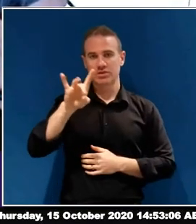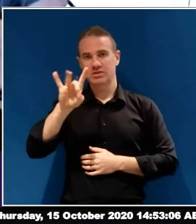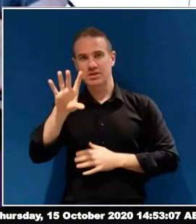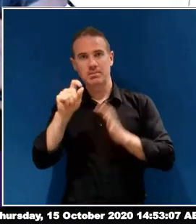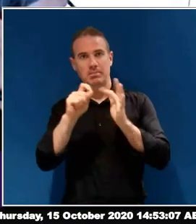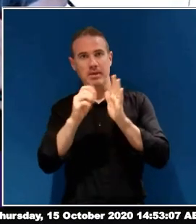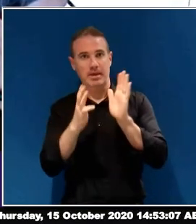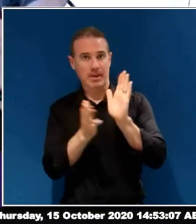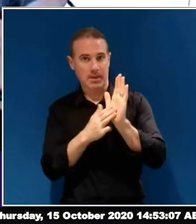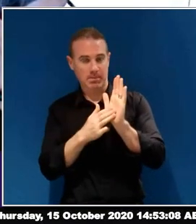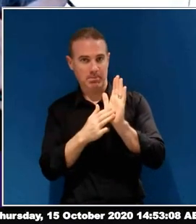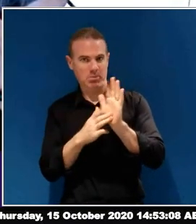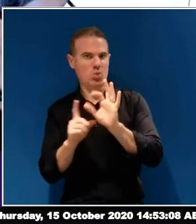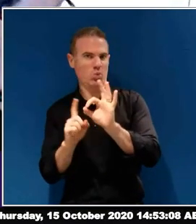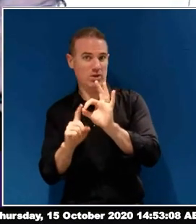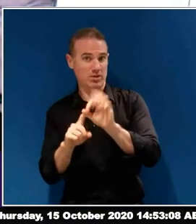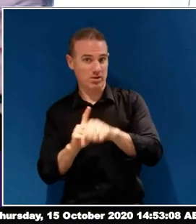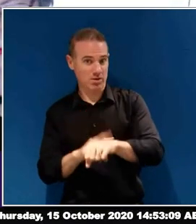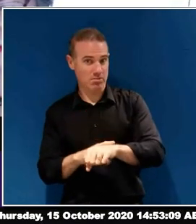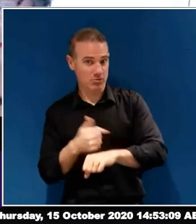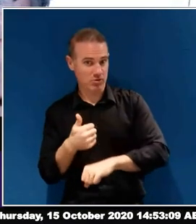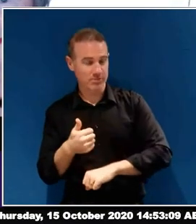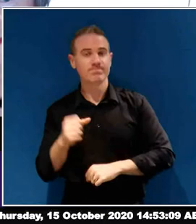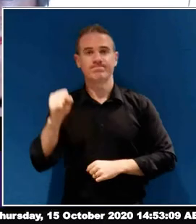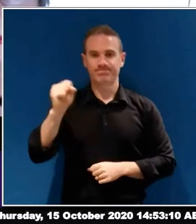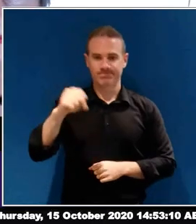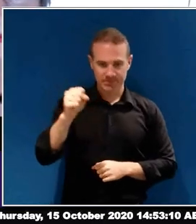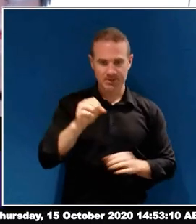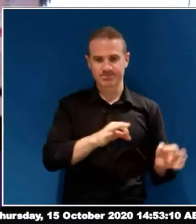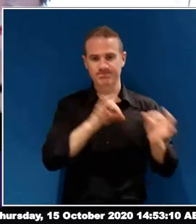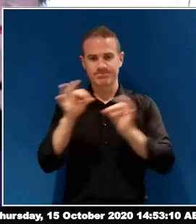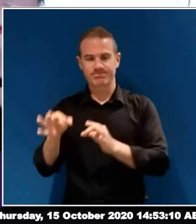We'll adjourn until 3.10 Queensland time, thank you.